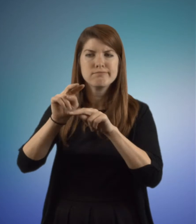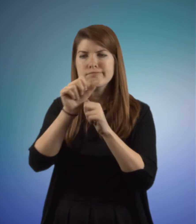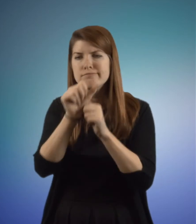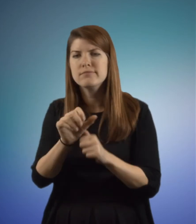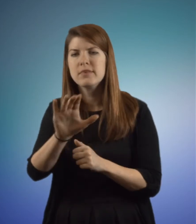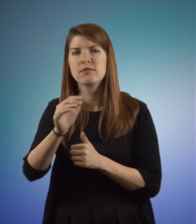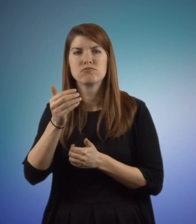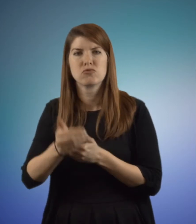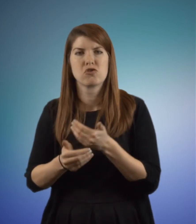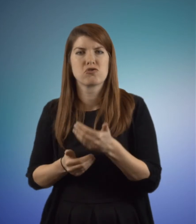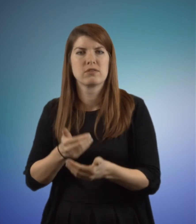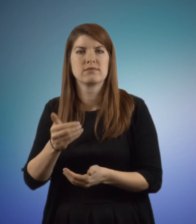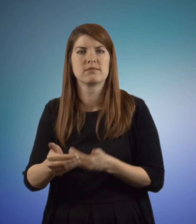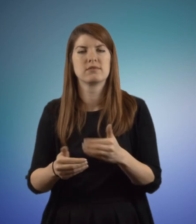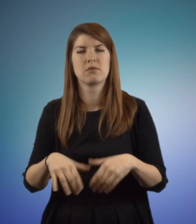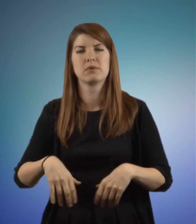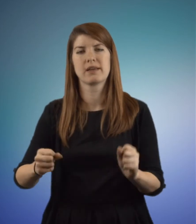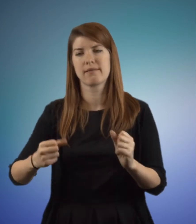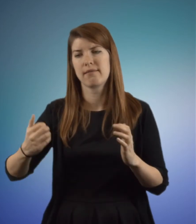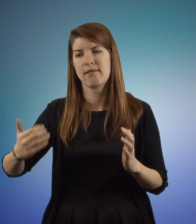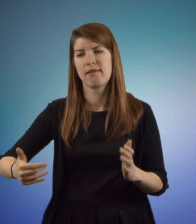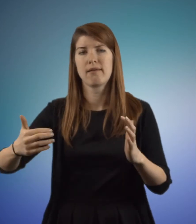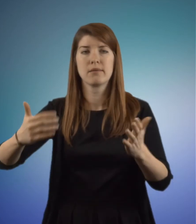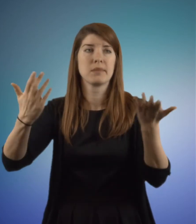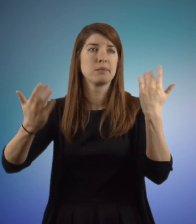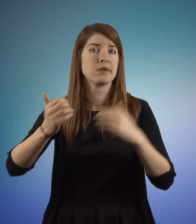That are taken at intervals that could be daily, weekly, monthly.